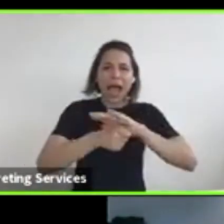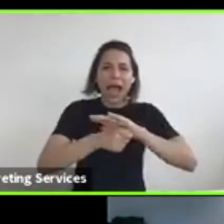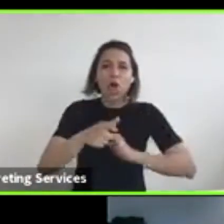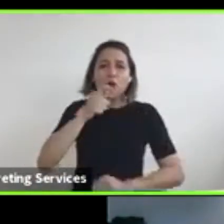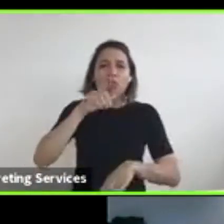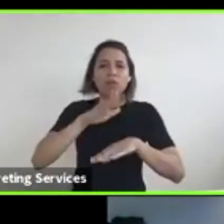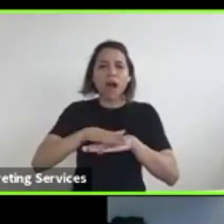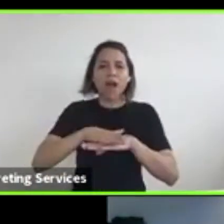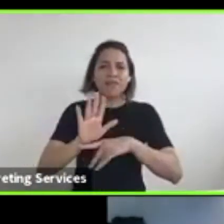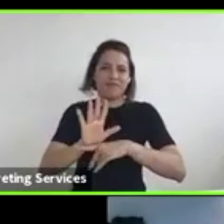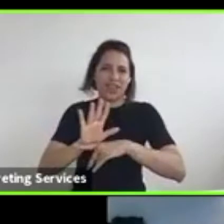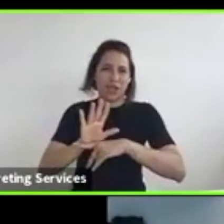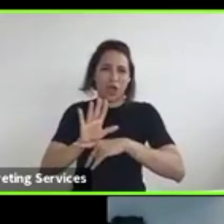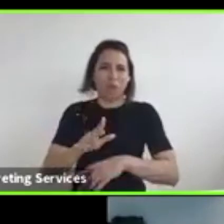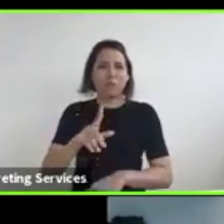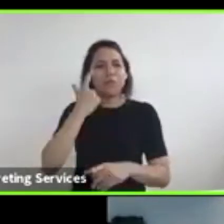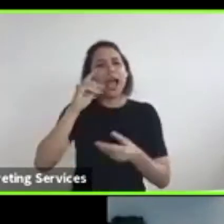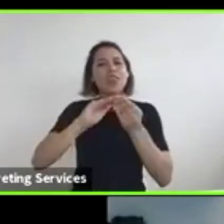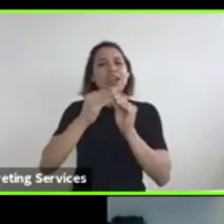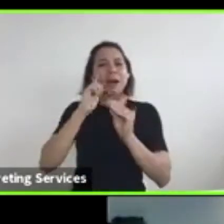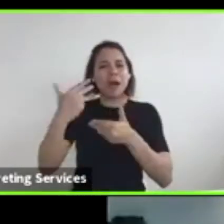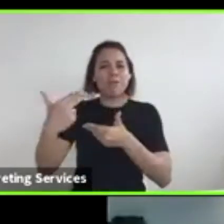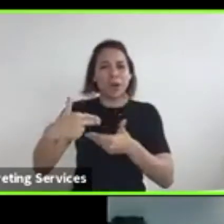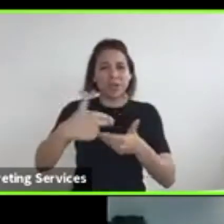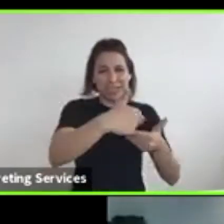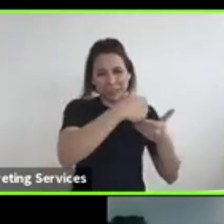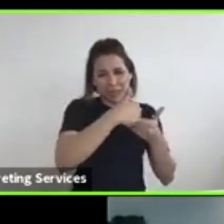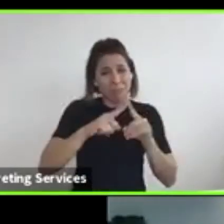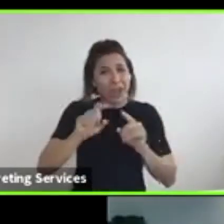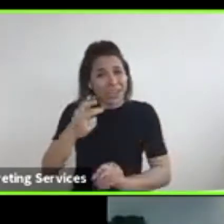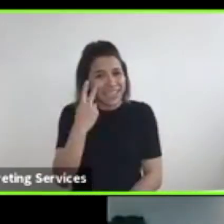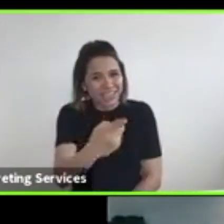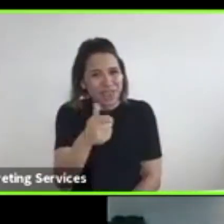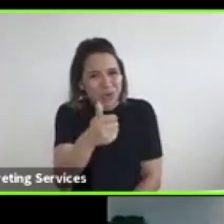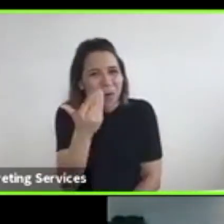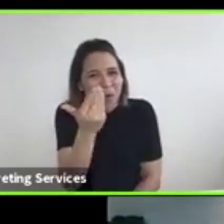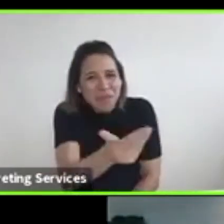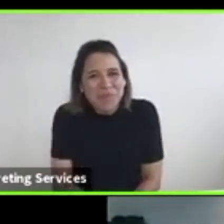(JACKSON): OKAY. (ALEJANDRA):BECAUSE OF THE NUMBER OF PARTICIPANTS, BUT YOU'RE GOOD TO GO.